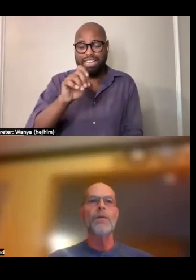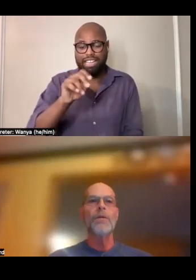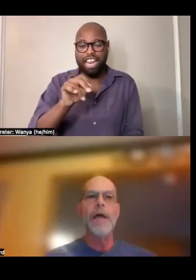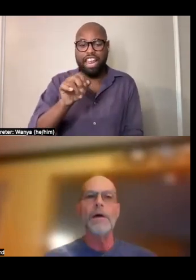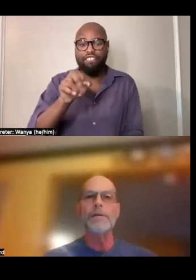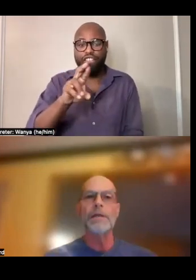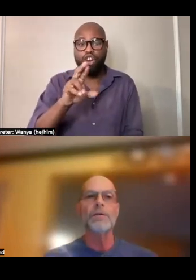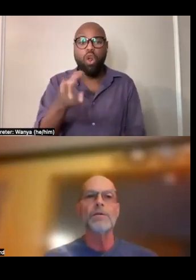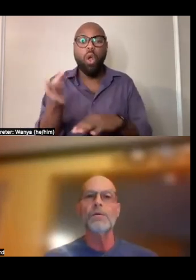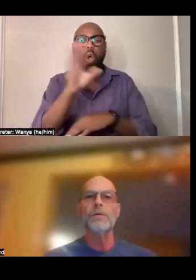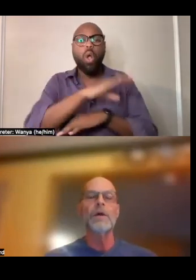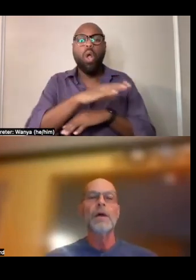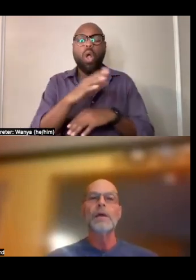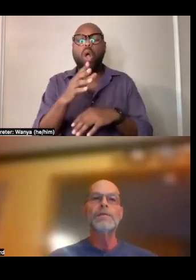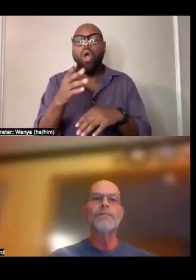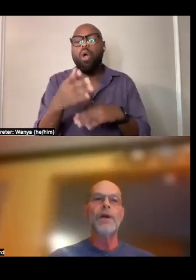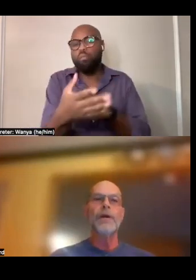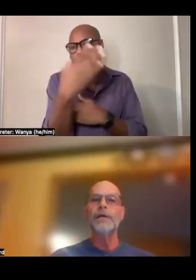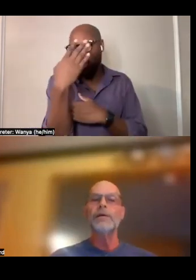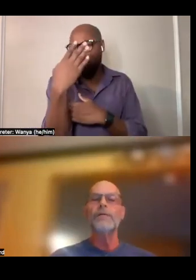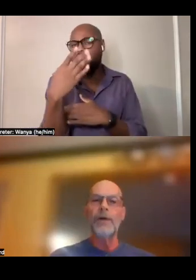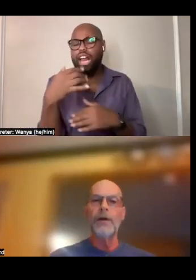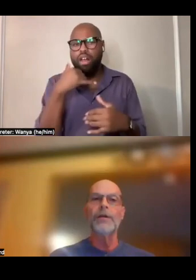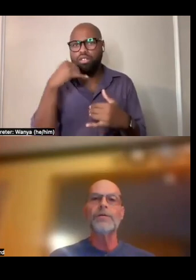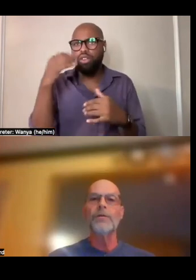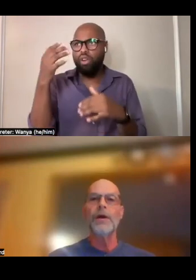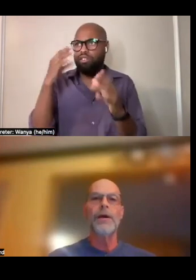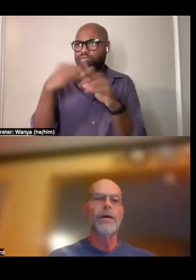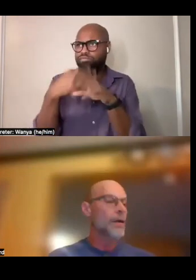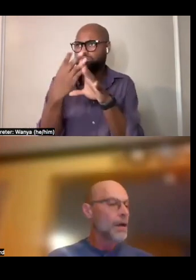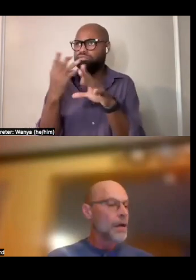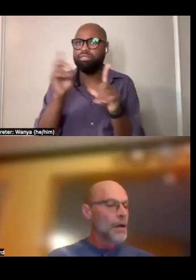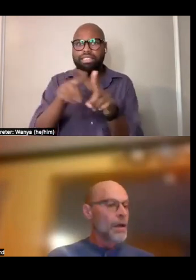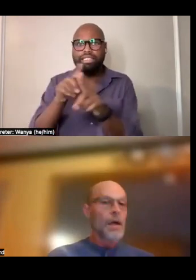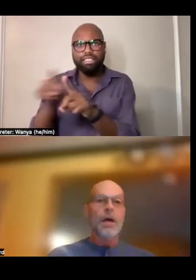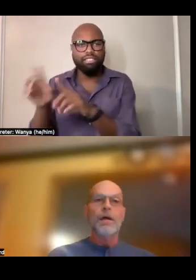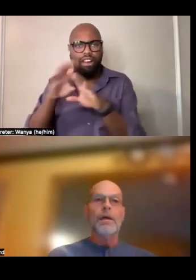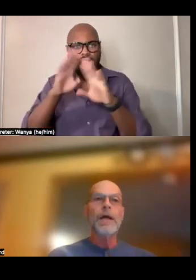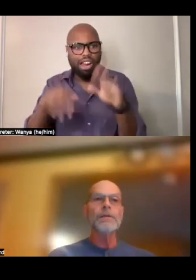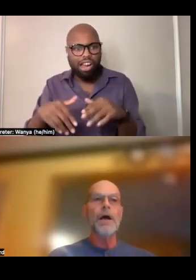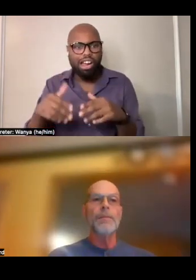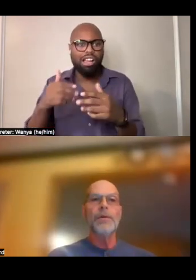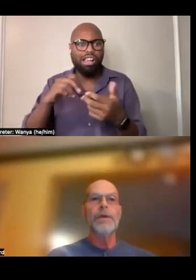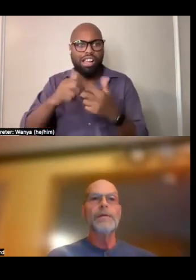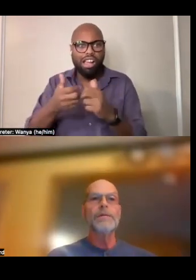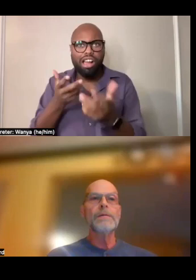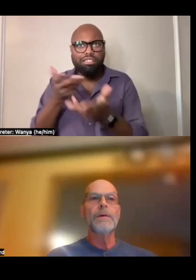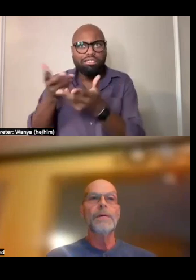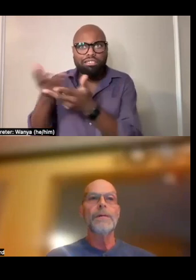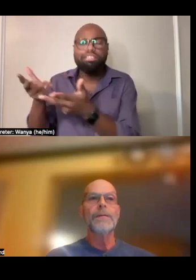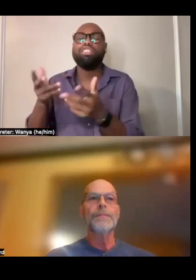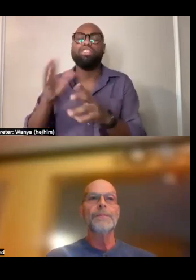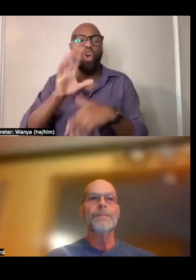numerous housing issues and it's very, very true there. Next slide, please.